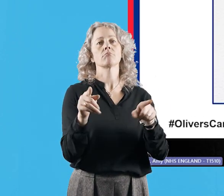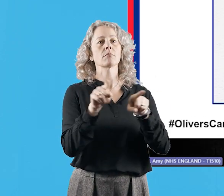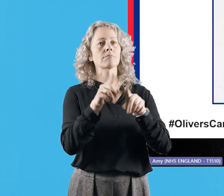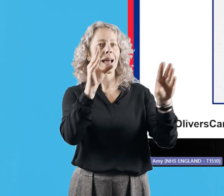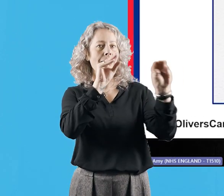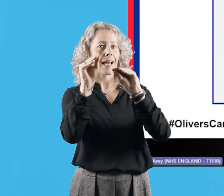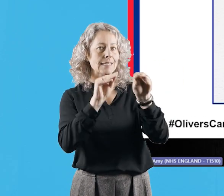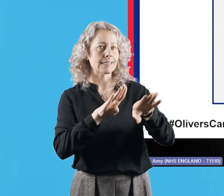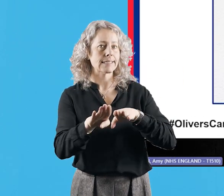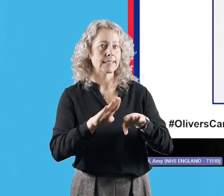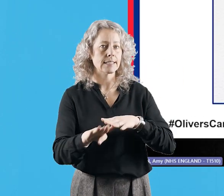education and training.